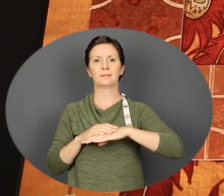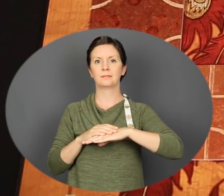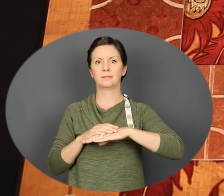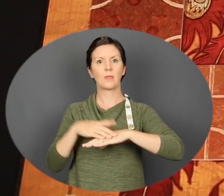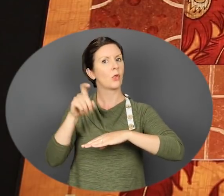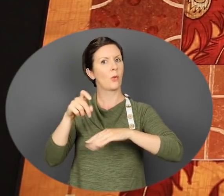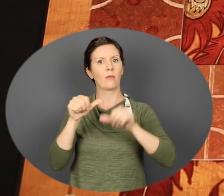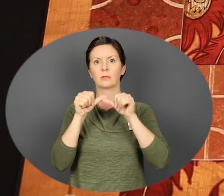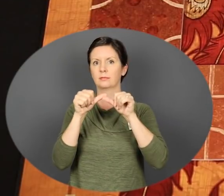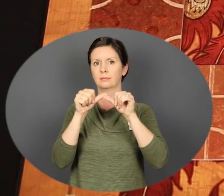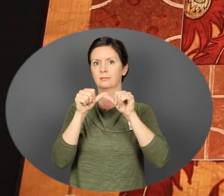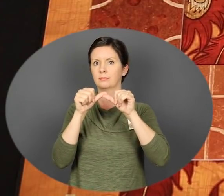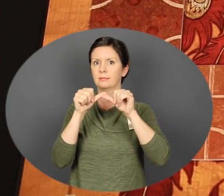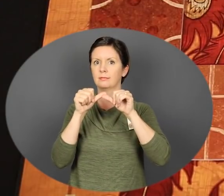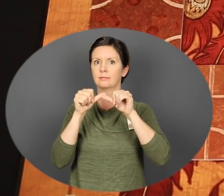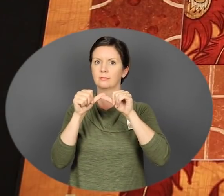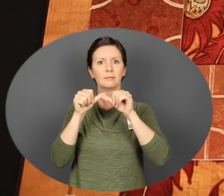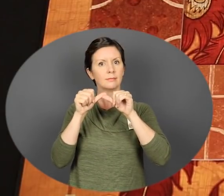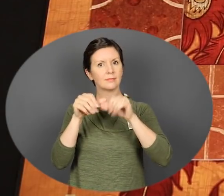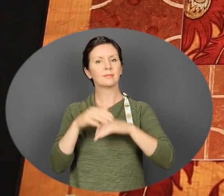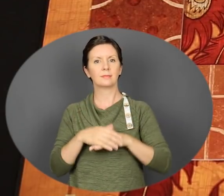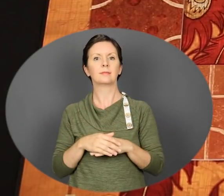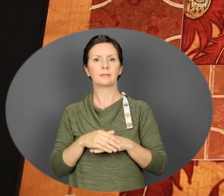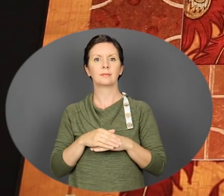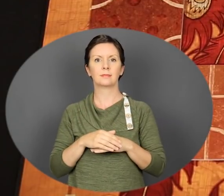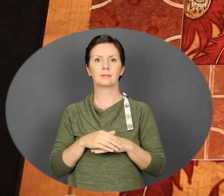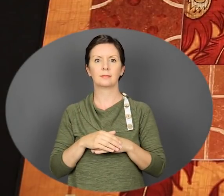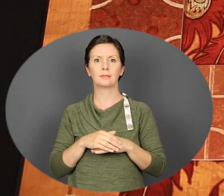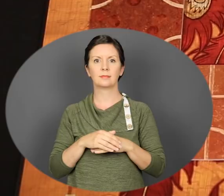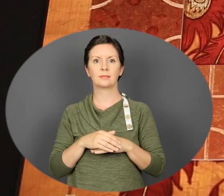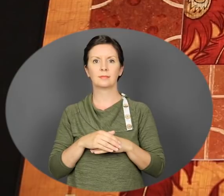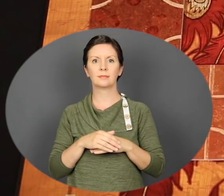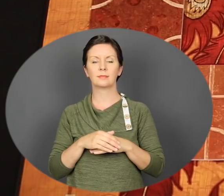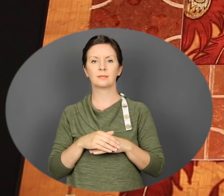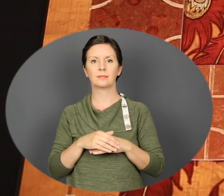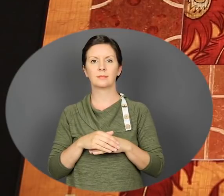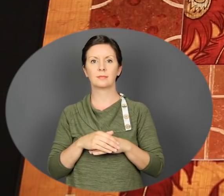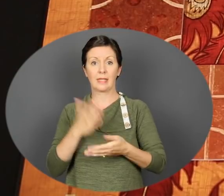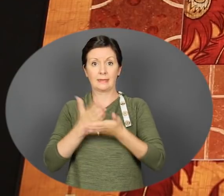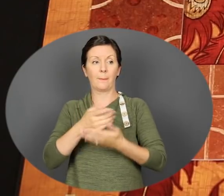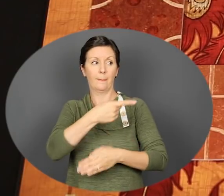notice the path continues, so I have to continue as well until I can’t go any farther. Now